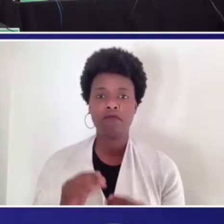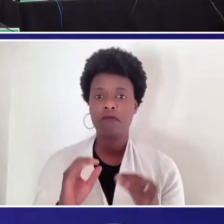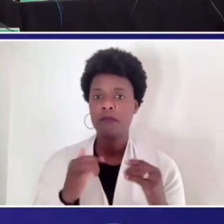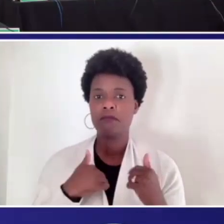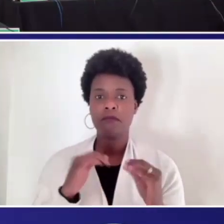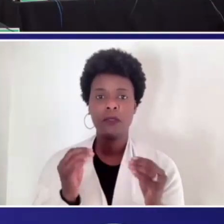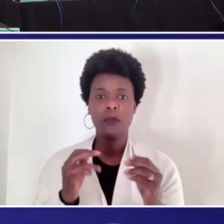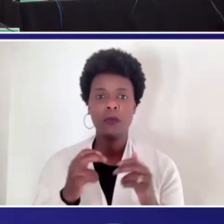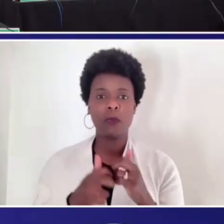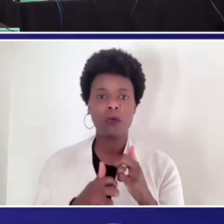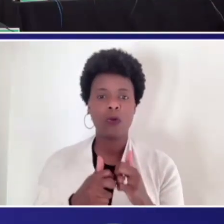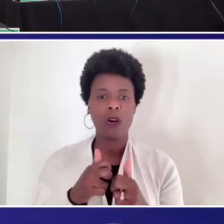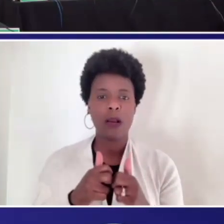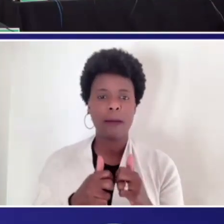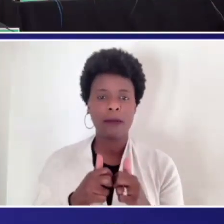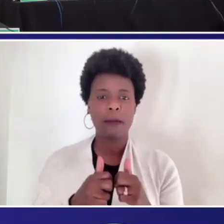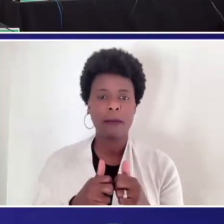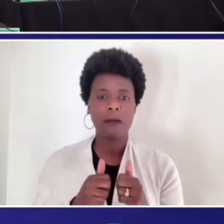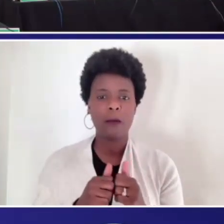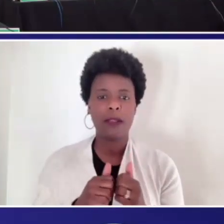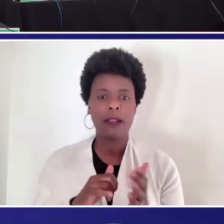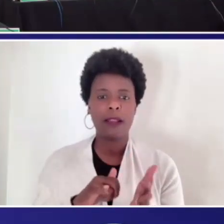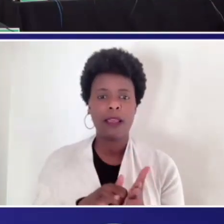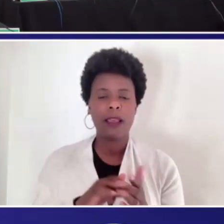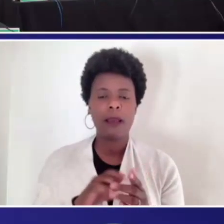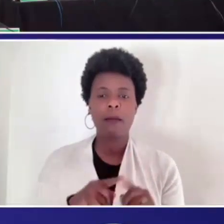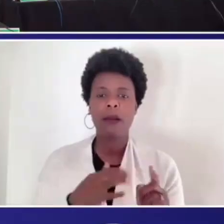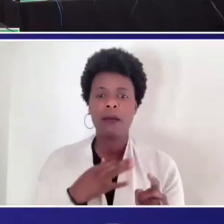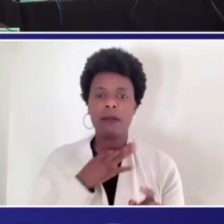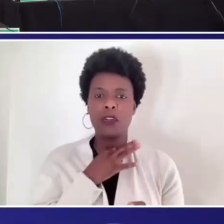that. Although I guess I'm wondering where it comes from.